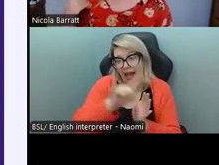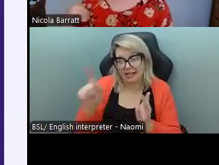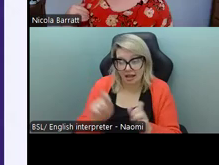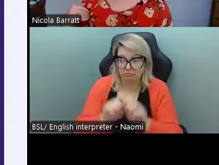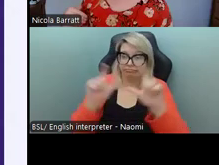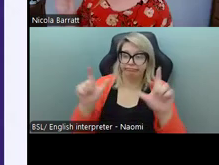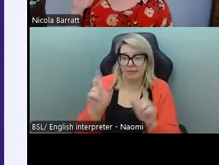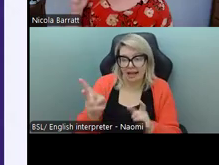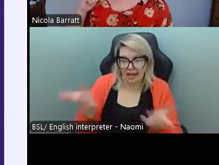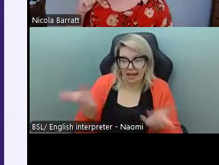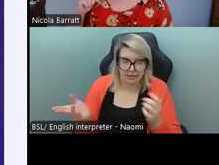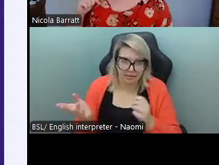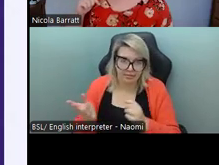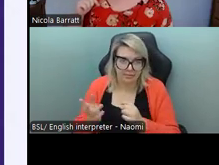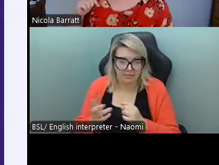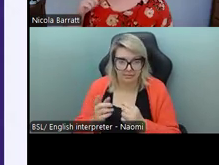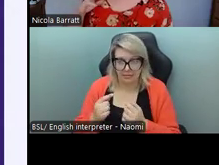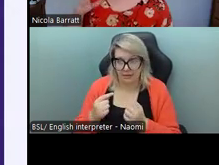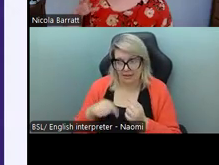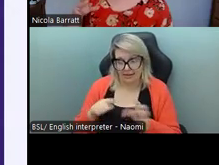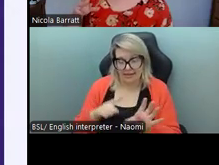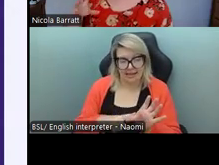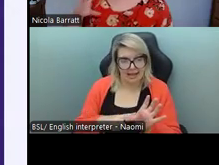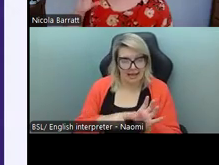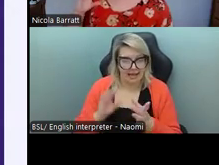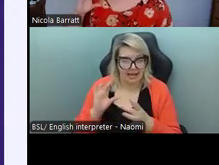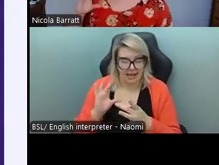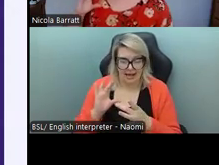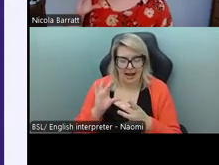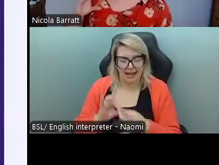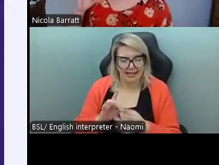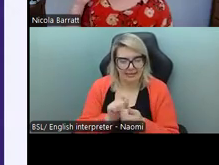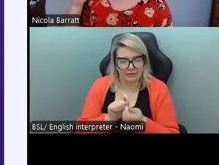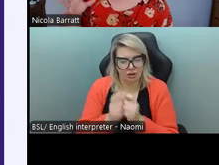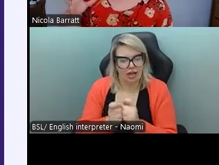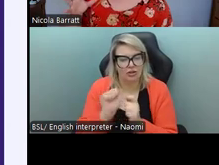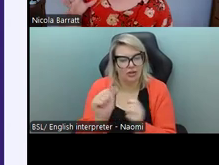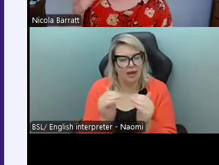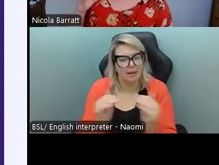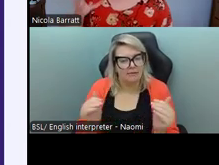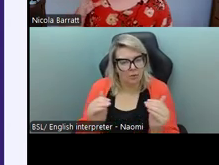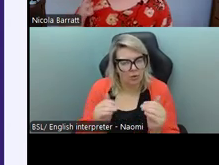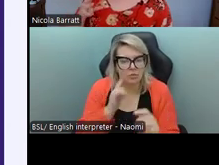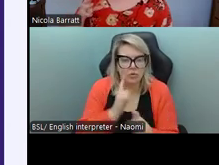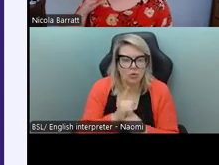LinkedIn, mid this year, did a tweak where they were talking about relevancy being more important